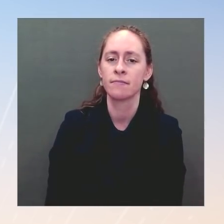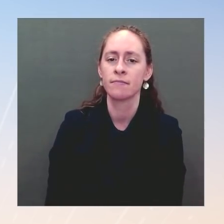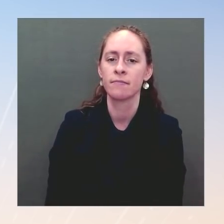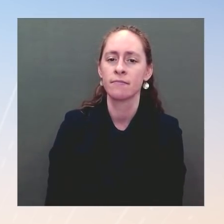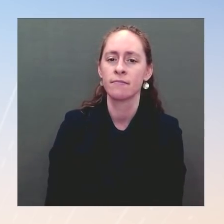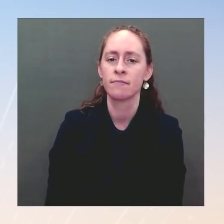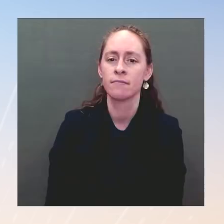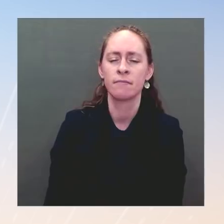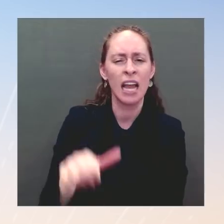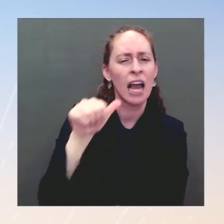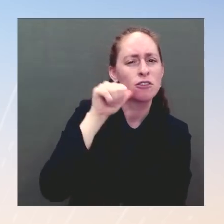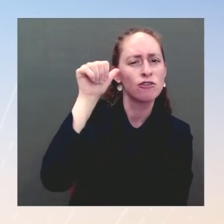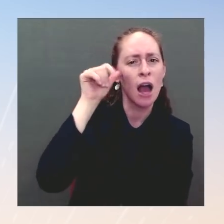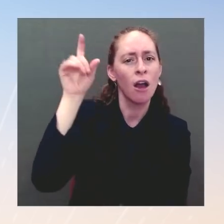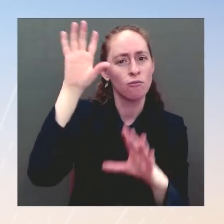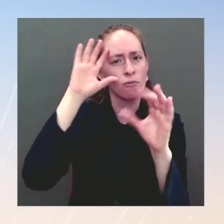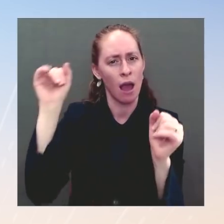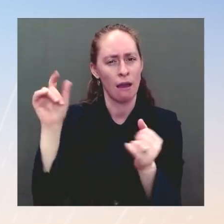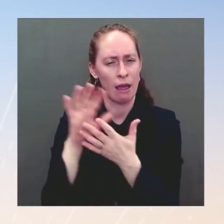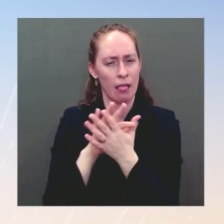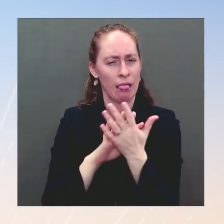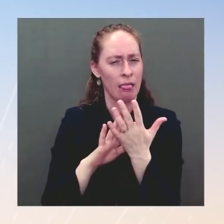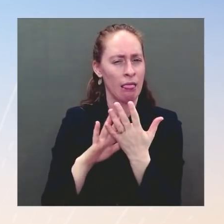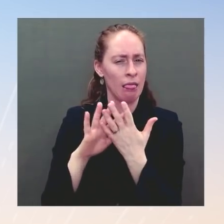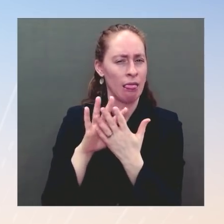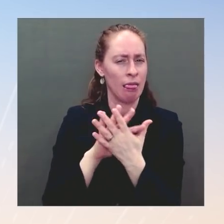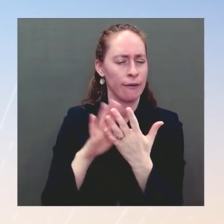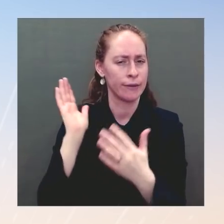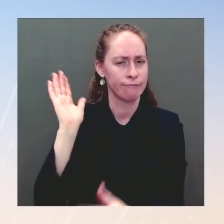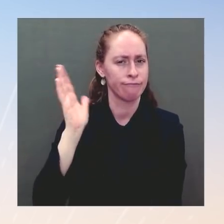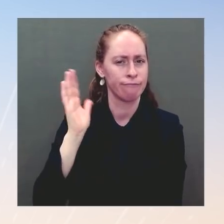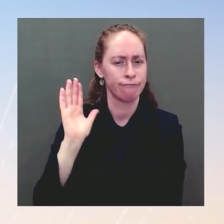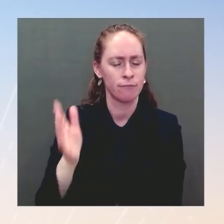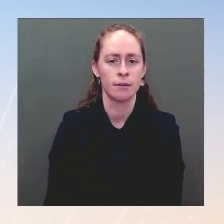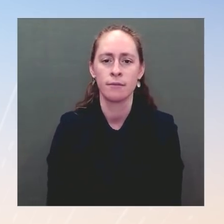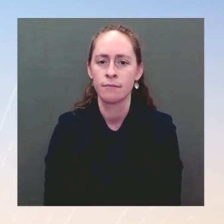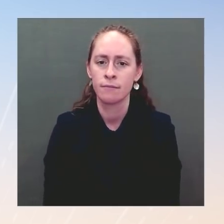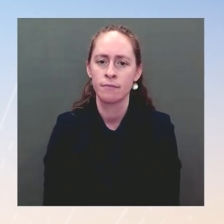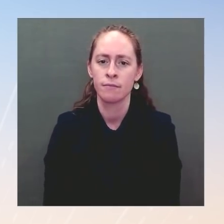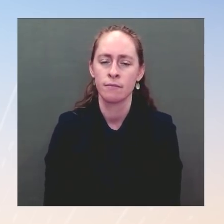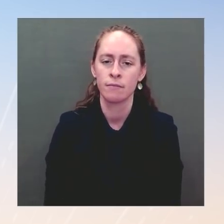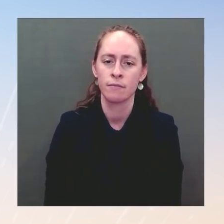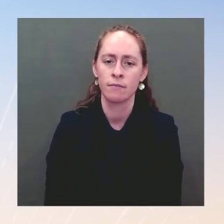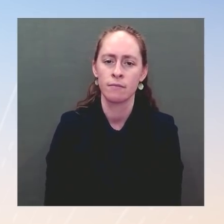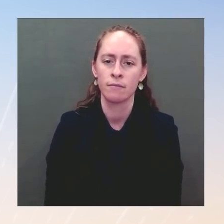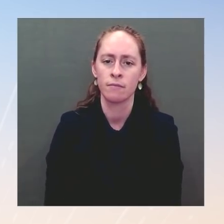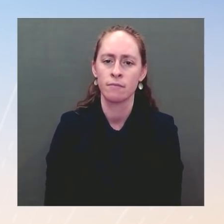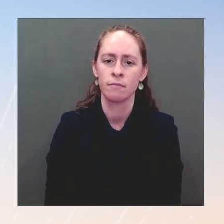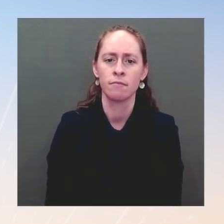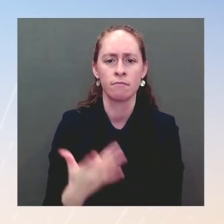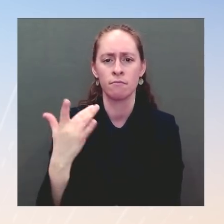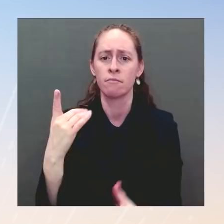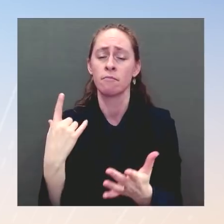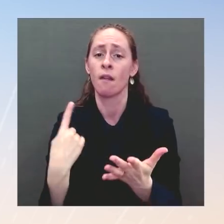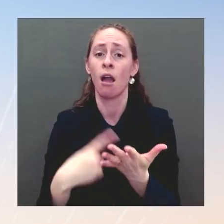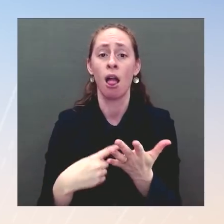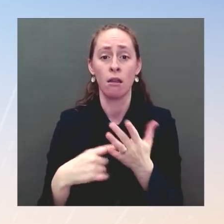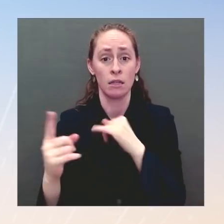wouldn't start until today; that was crossed out in the transcript to yesterday. The reason I'm asking is, as part of the, sort of, first tranche --